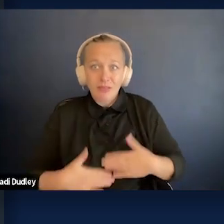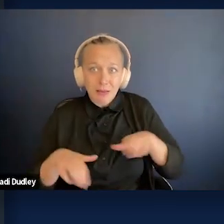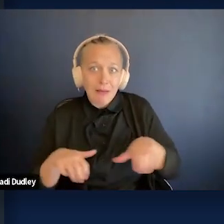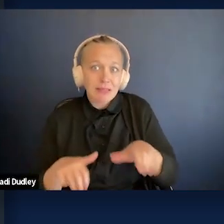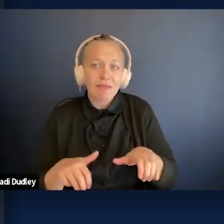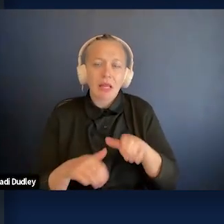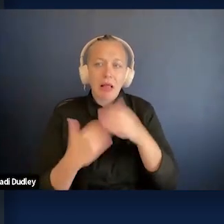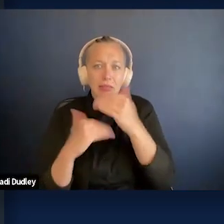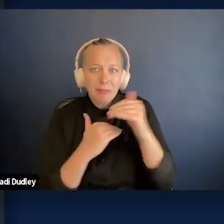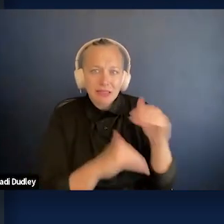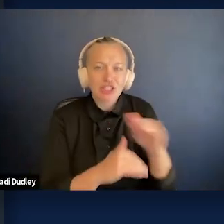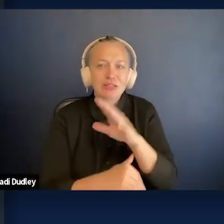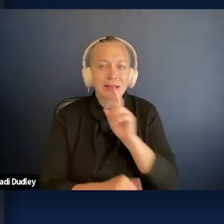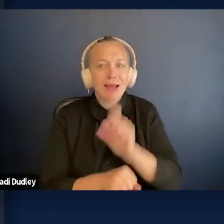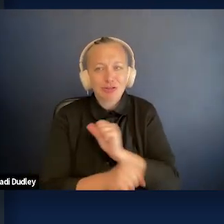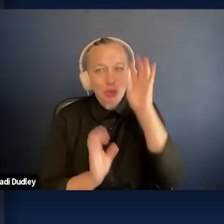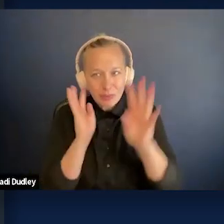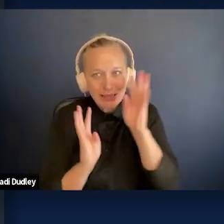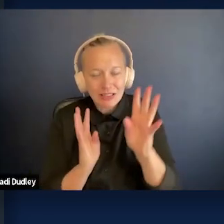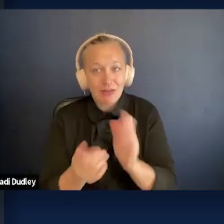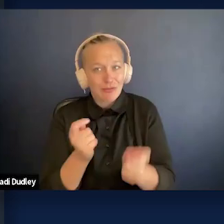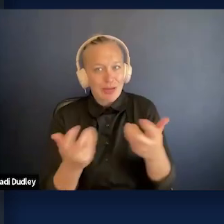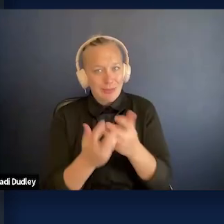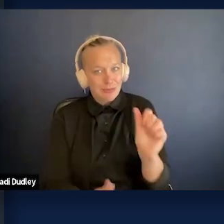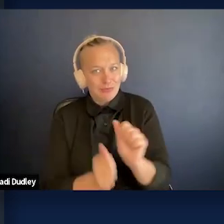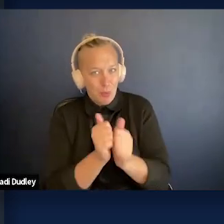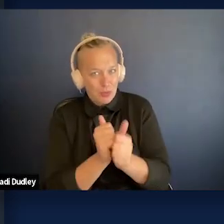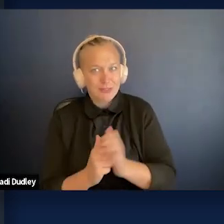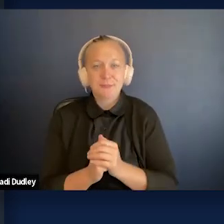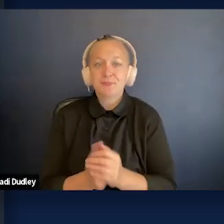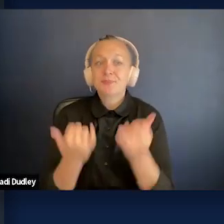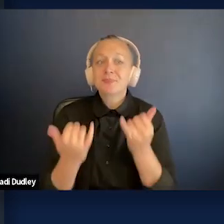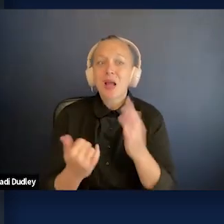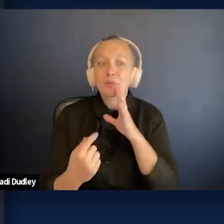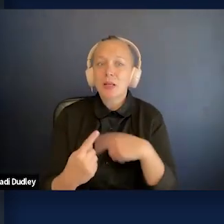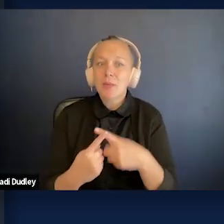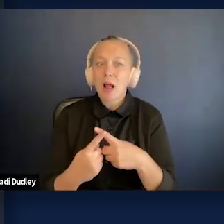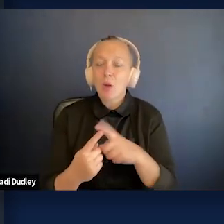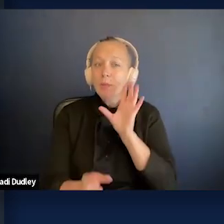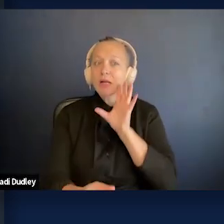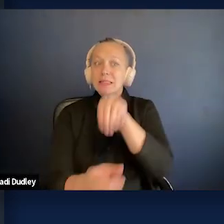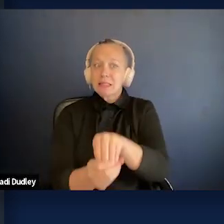So, overall, um, the findings from this study highlight the potential of adaptive sports participation to facilitate.